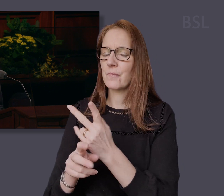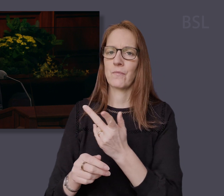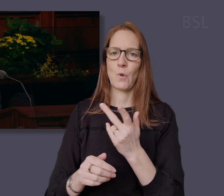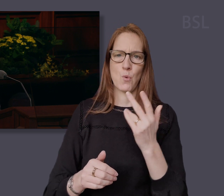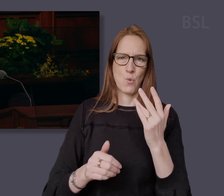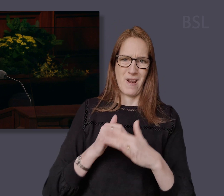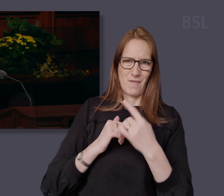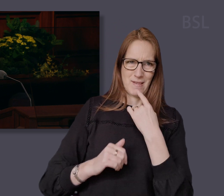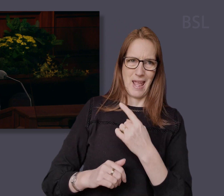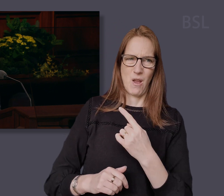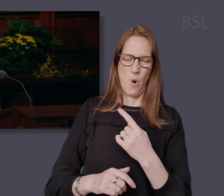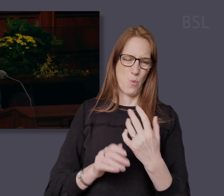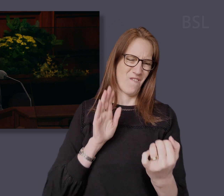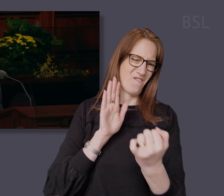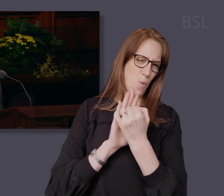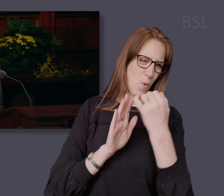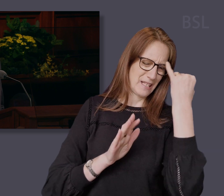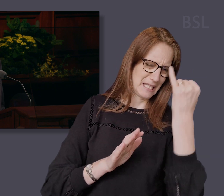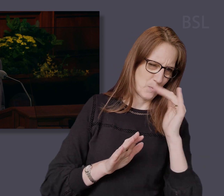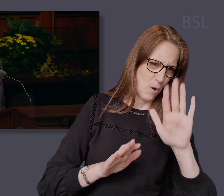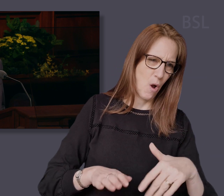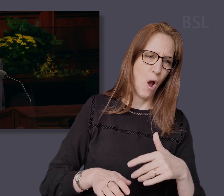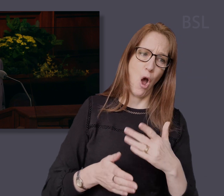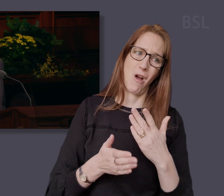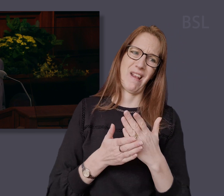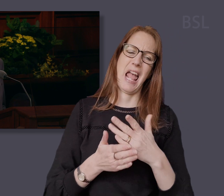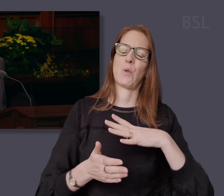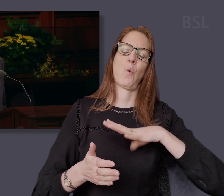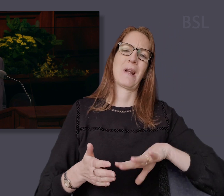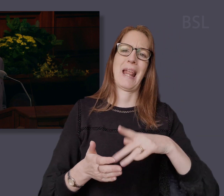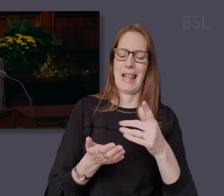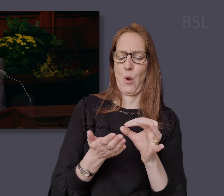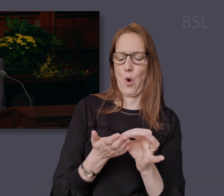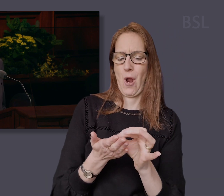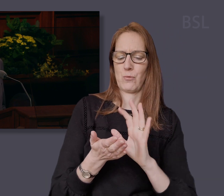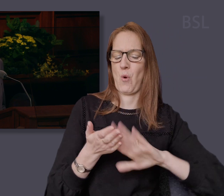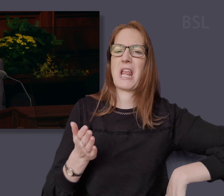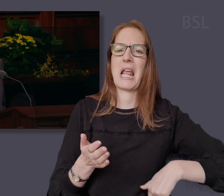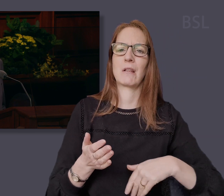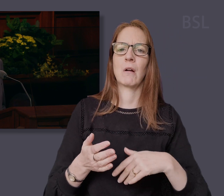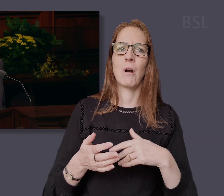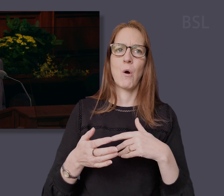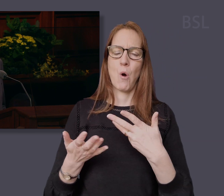You never say, “What a foolish sheep,” or “After all, I do not really need that coin,”